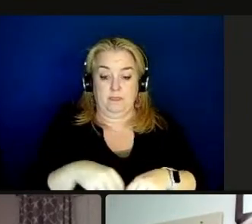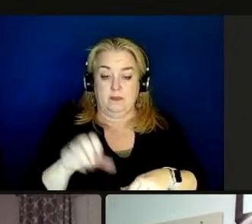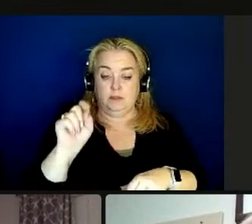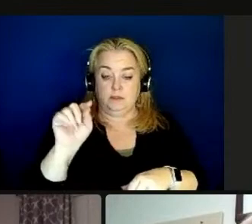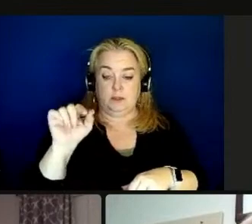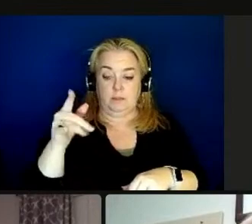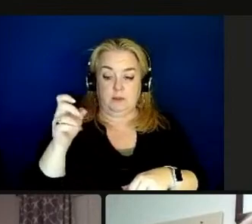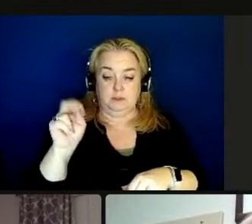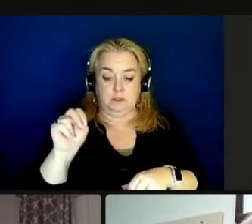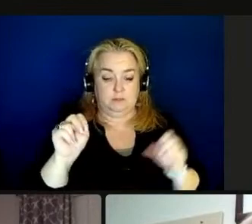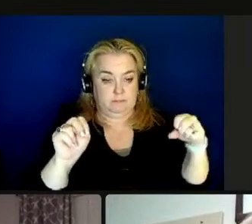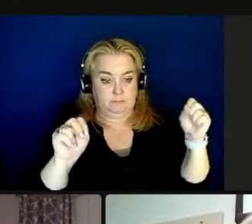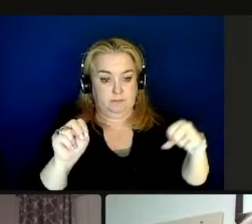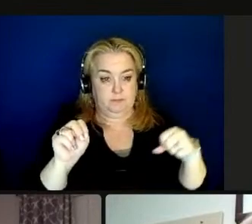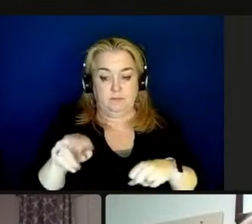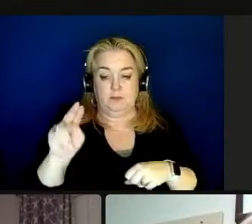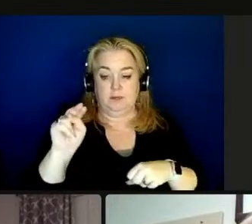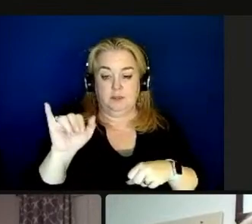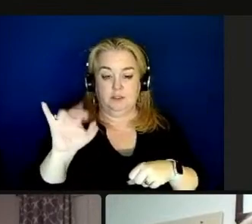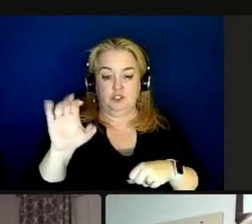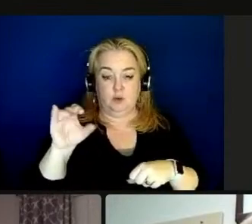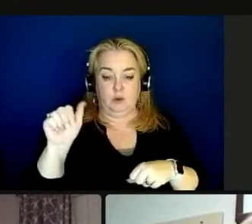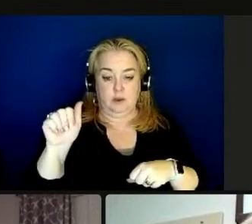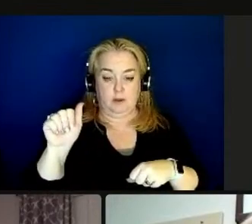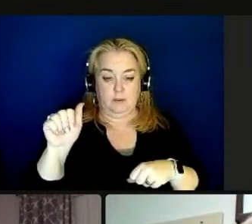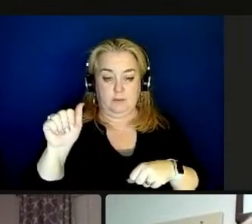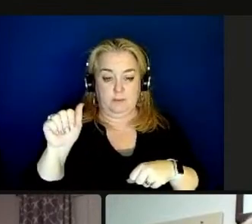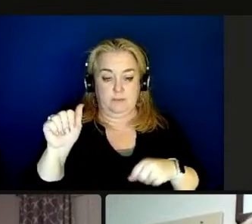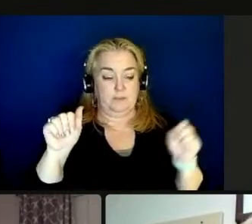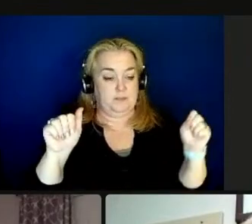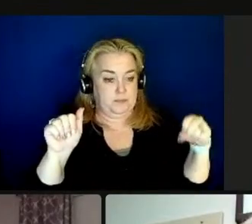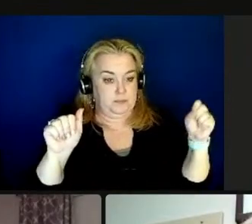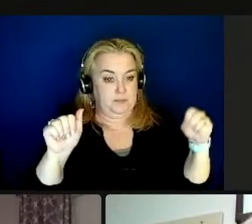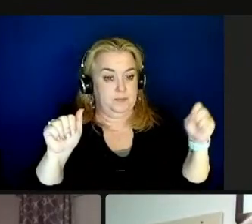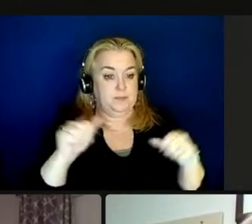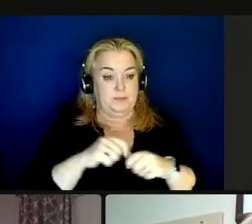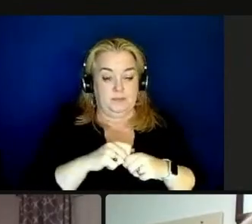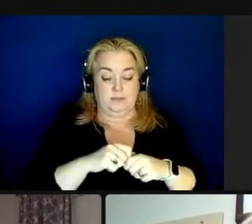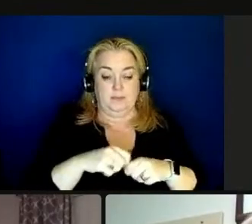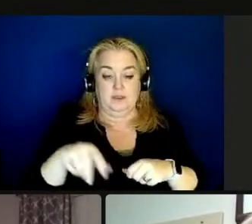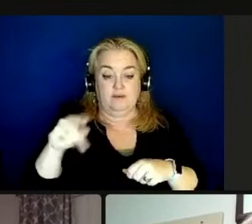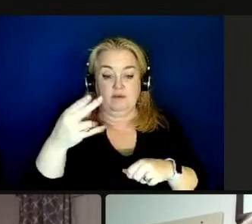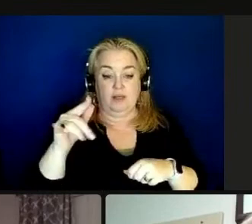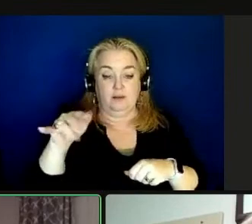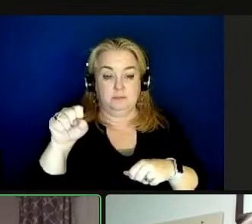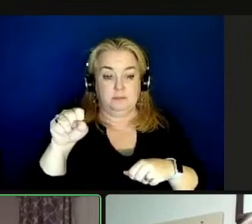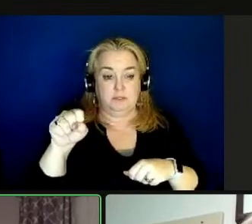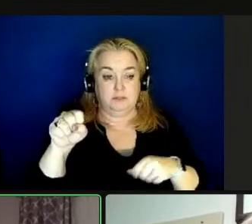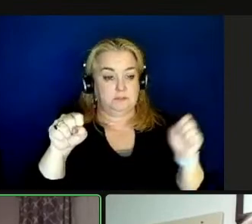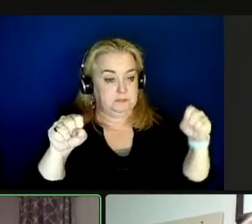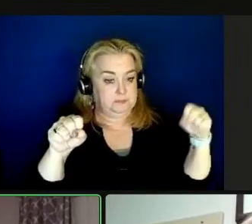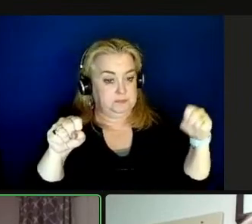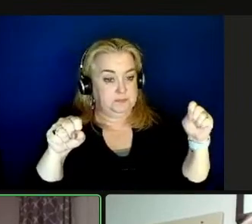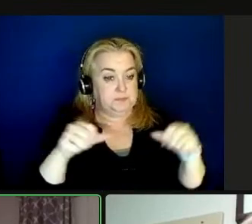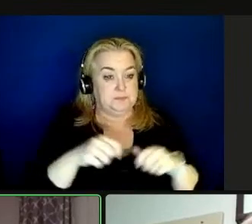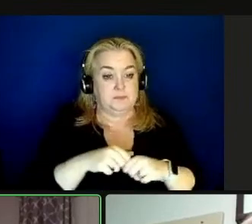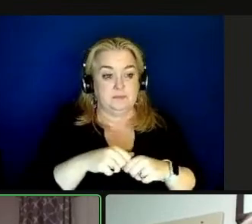ANY DISCUSSION PLEASE.